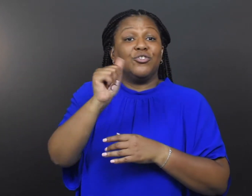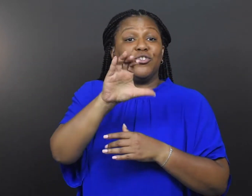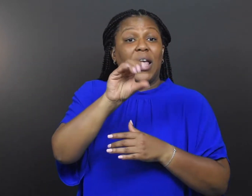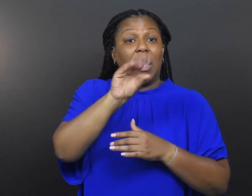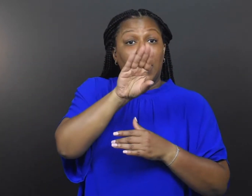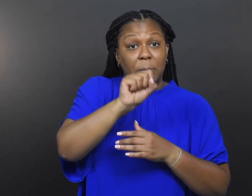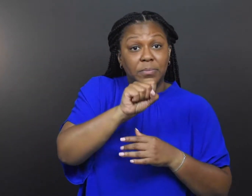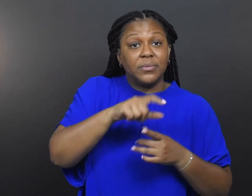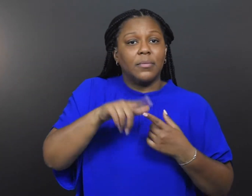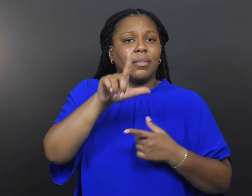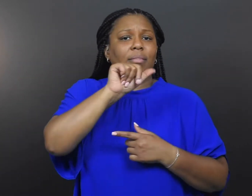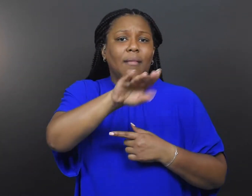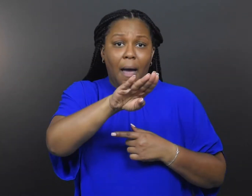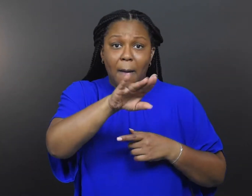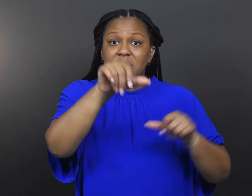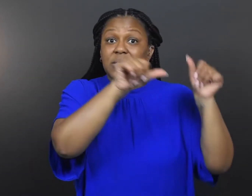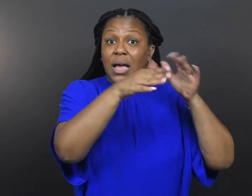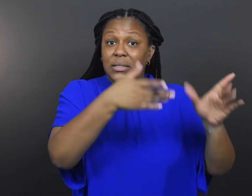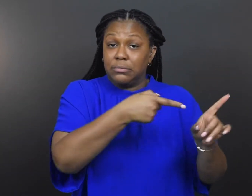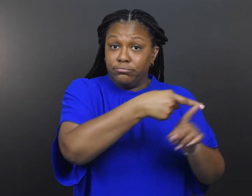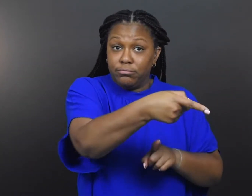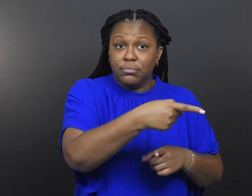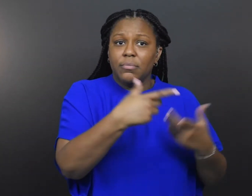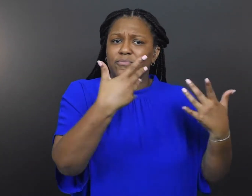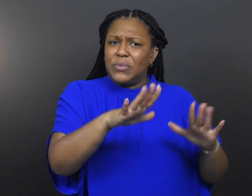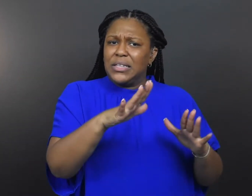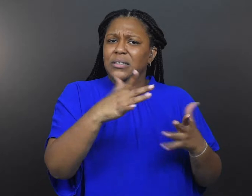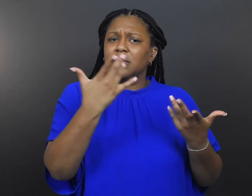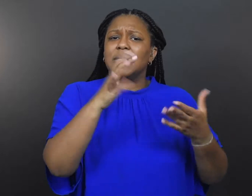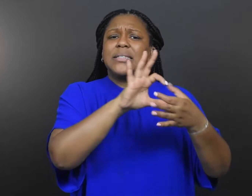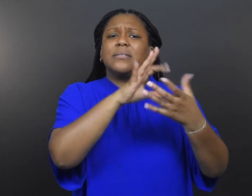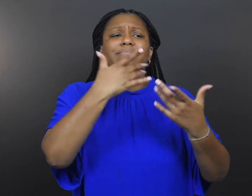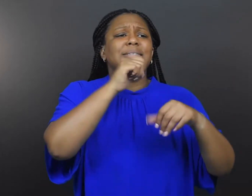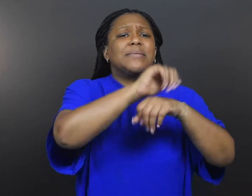Jacobs, a laboratory scientist, has been dispatched to help with testing